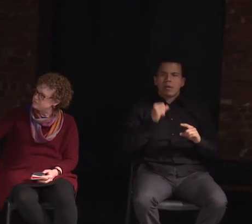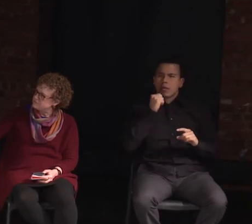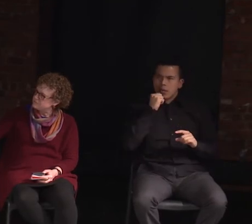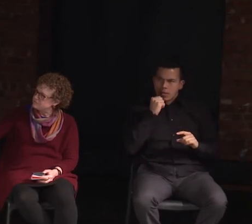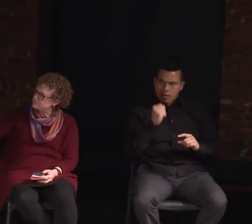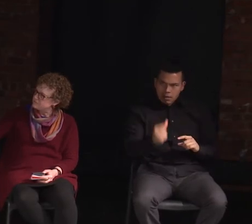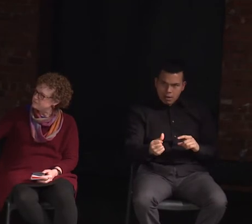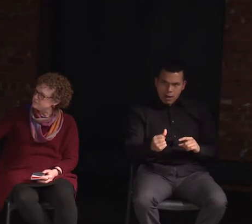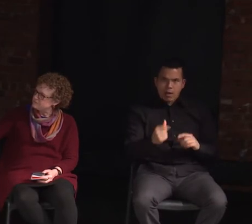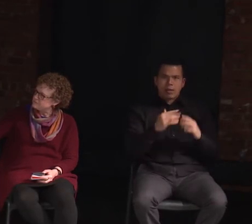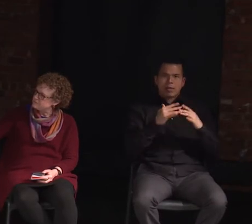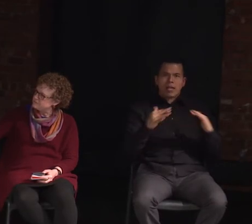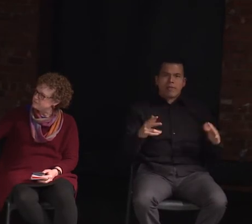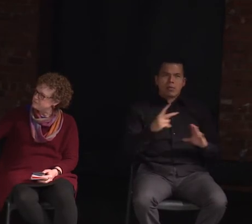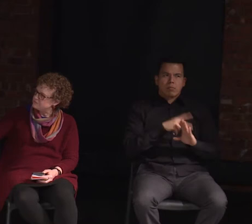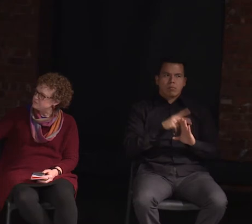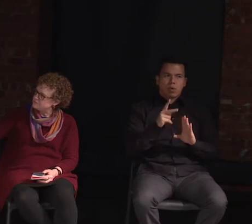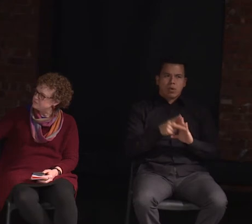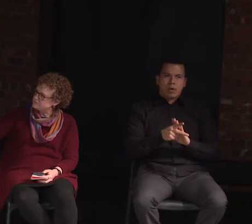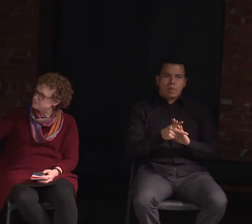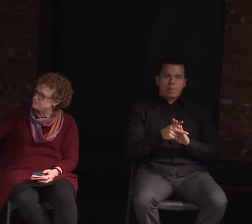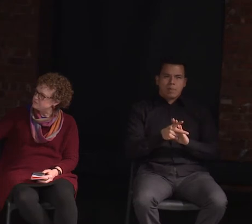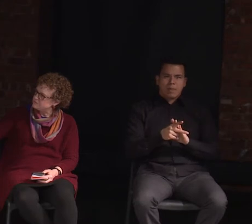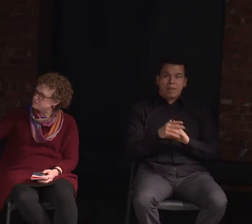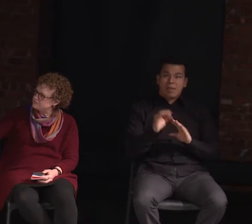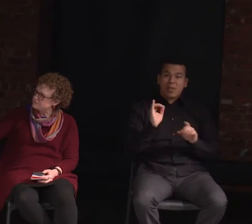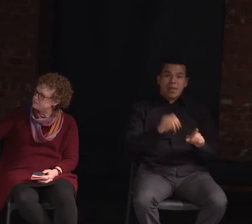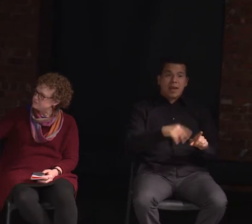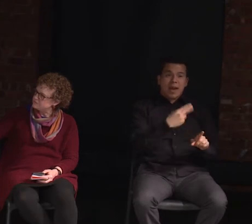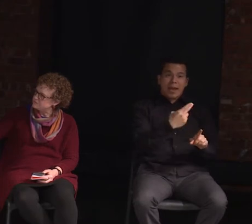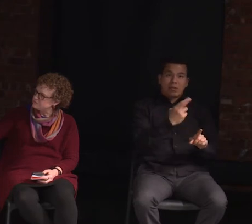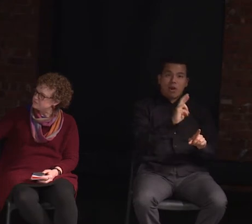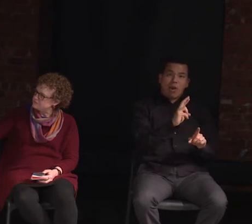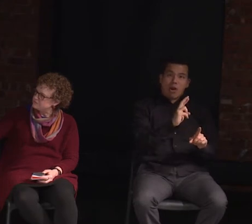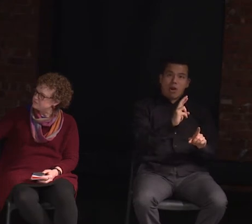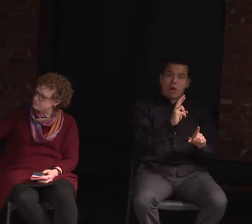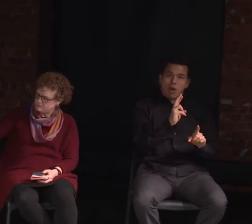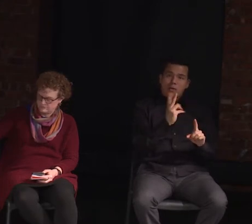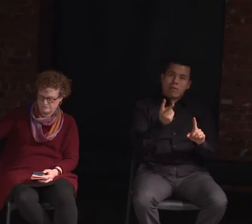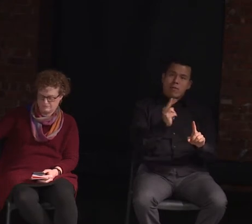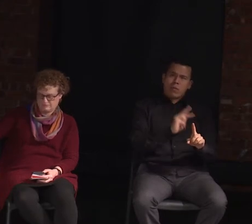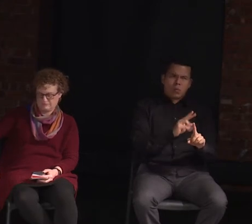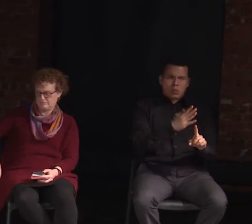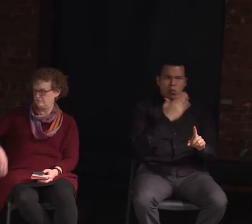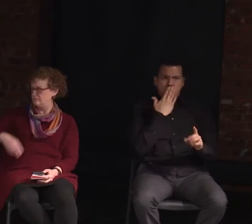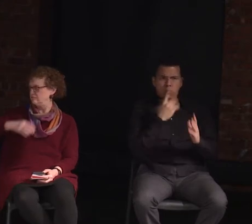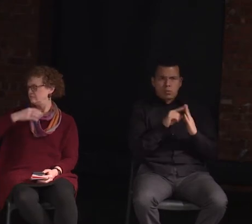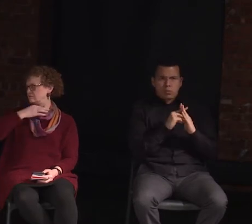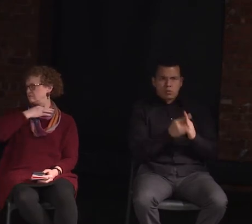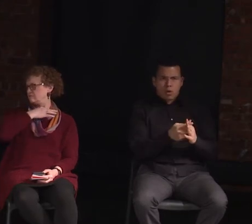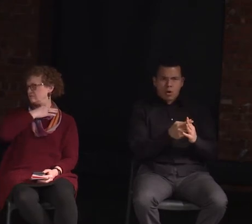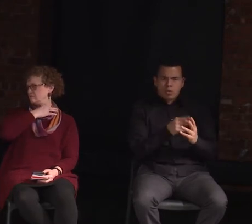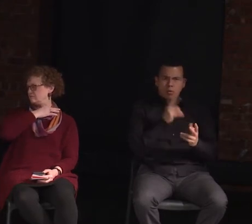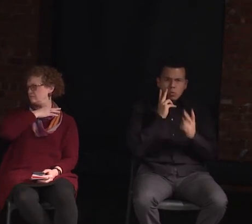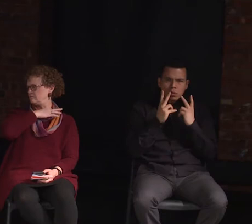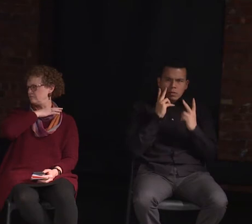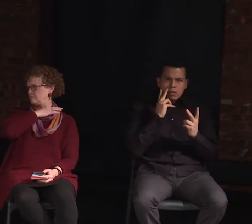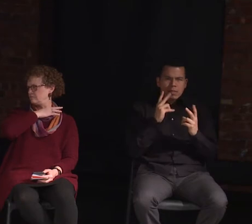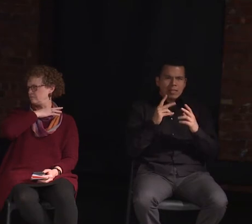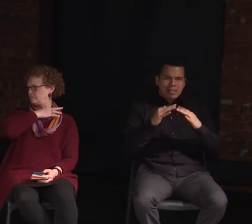I do think just that HR thing is a great start, and it's an amazing thing to see very diverse organizations.